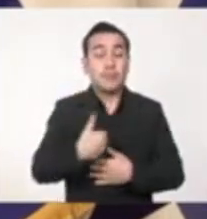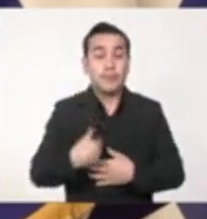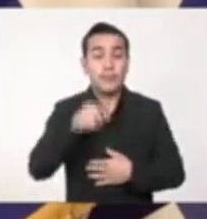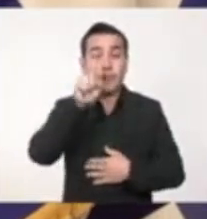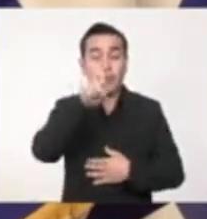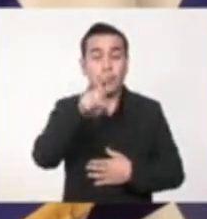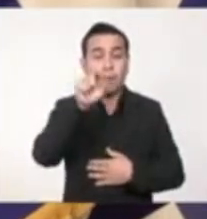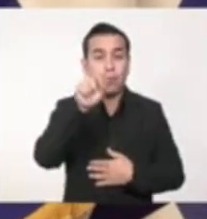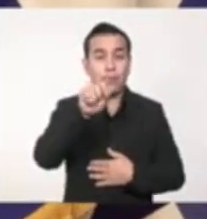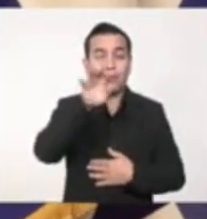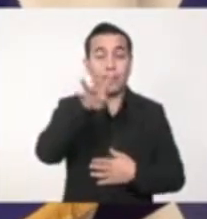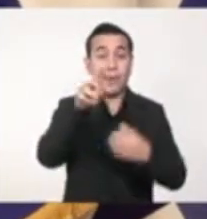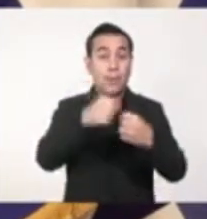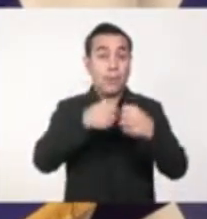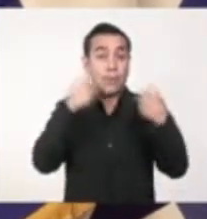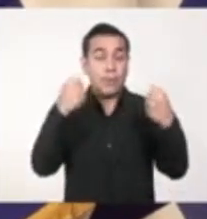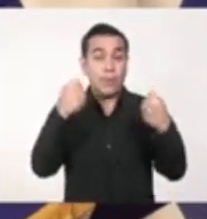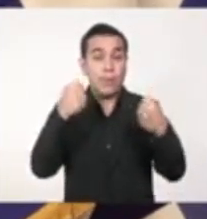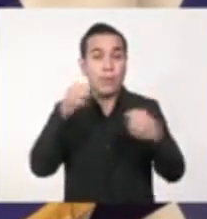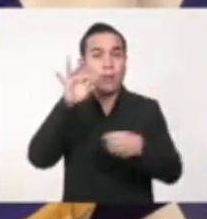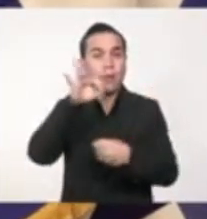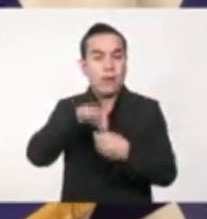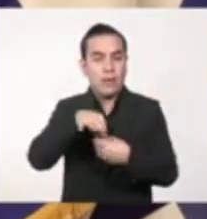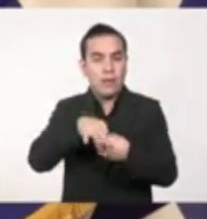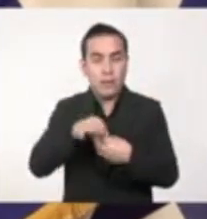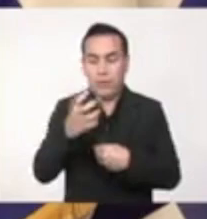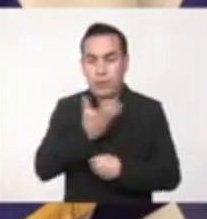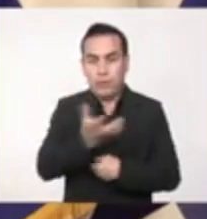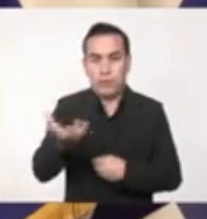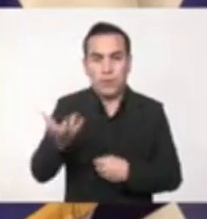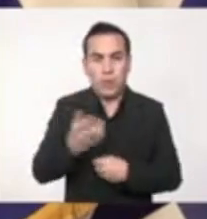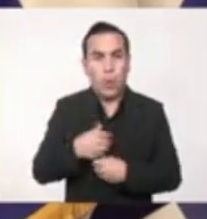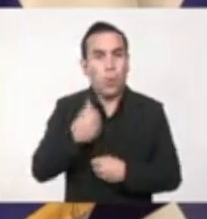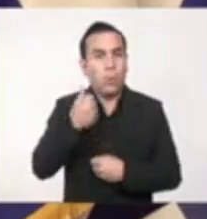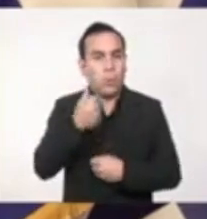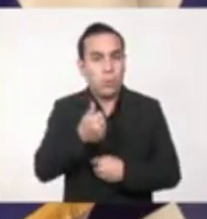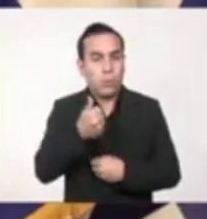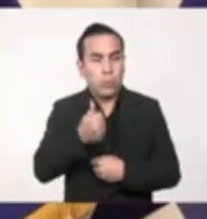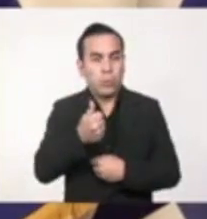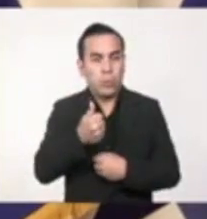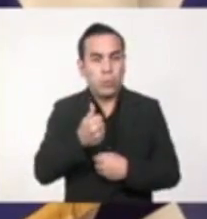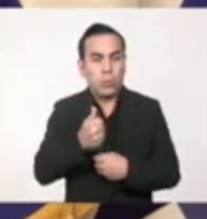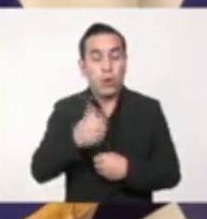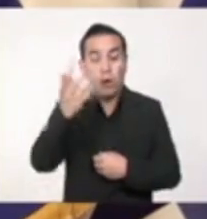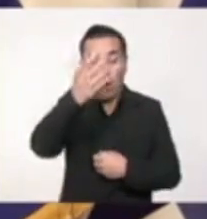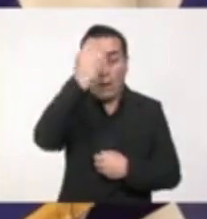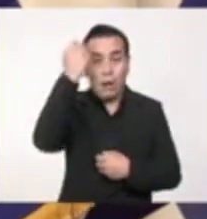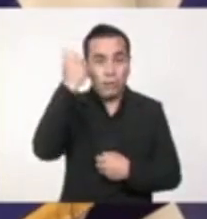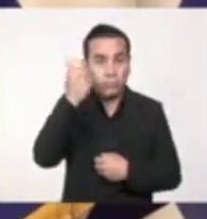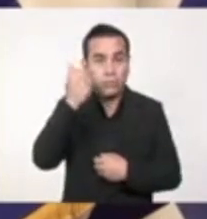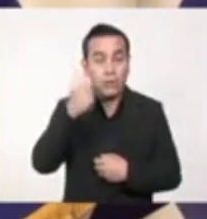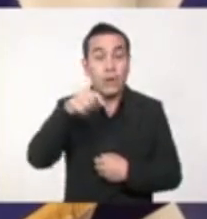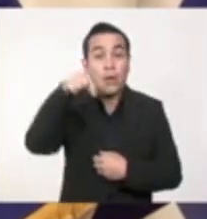Millions of votes, and everybody lo, lo, lo, catalog como una victoria abultada, y ahora en una elección